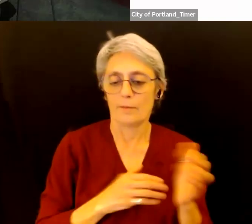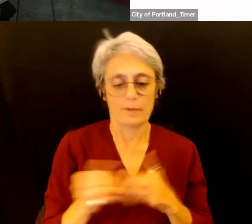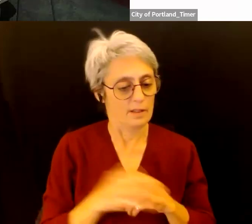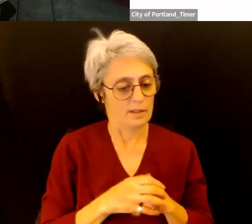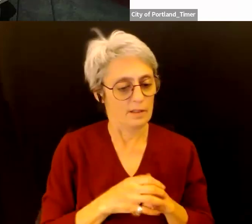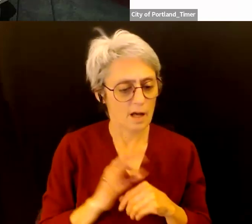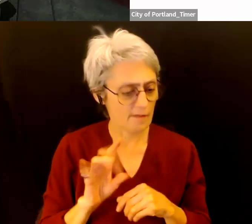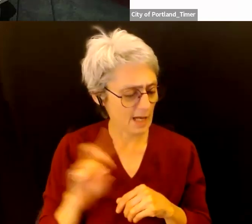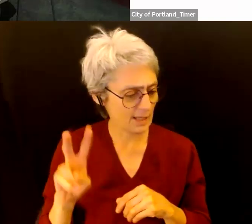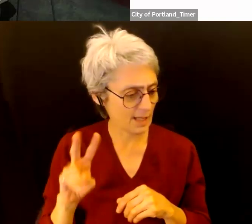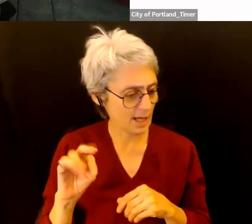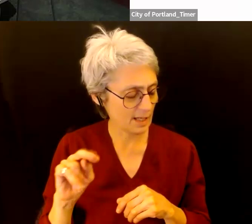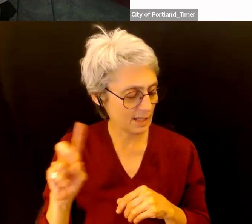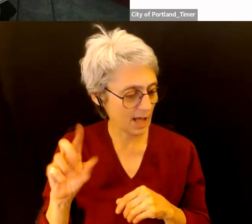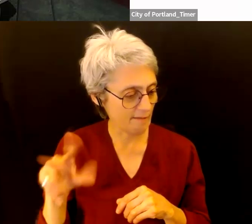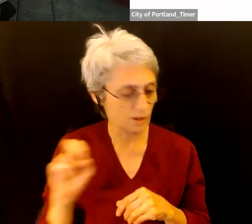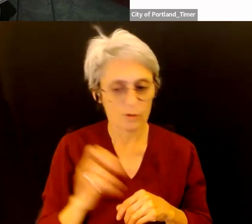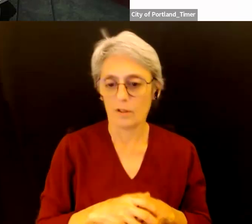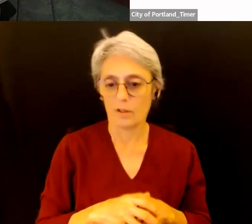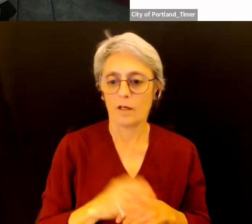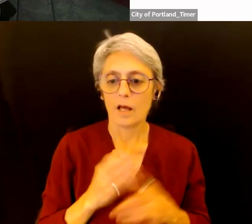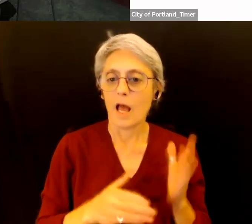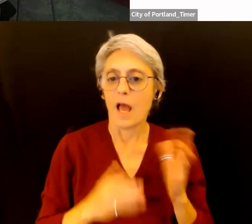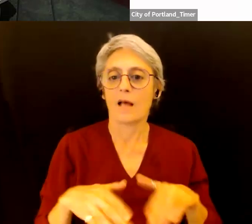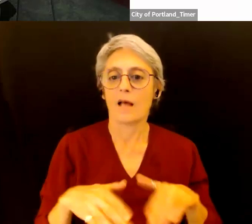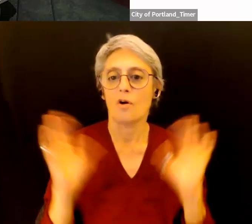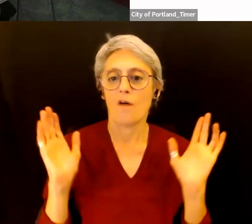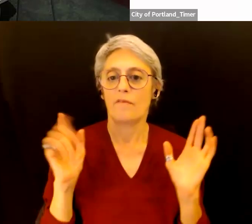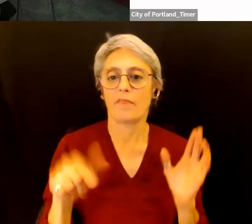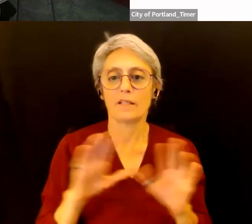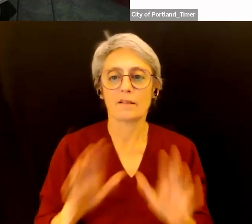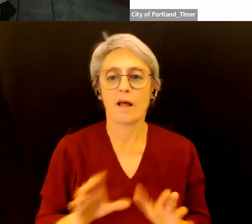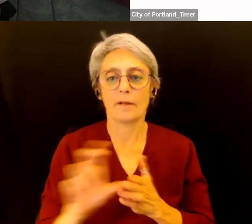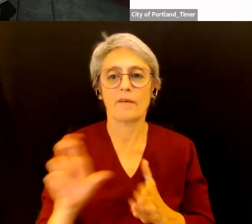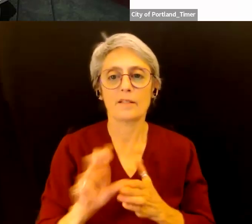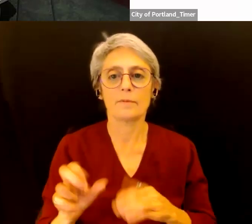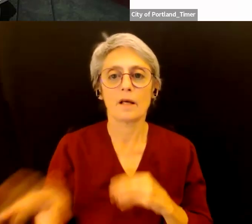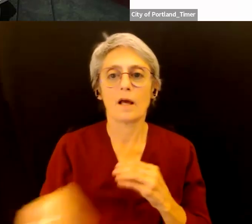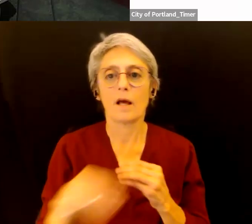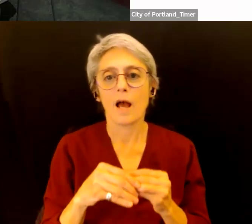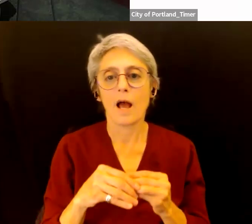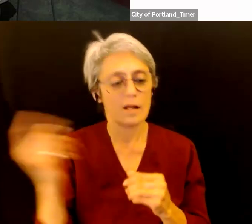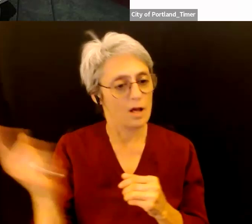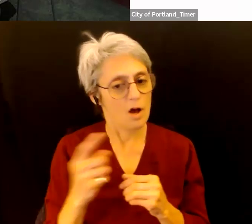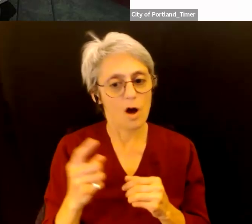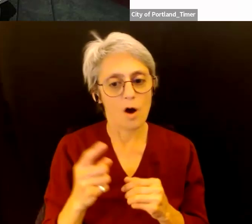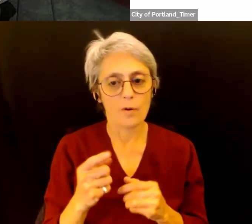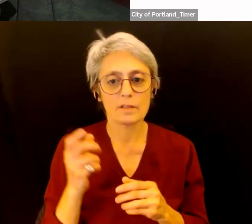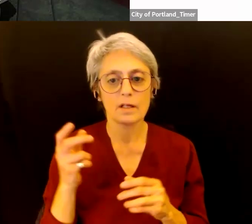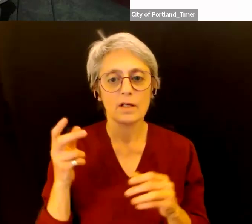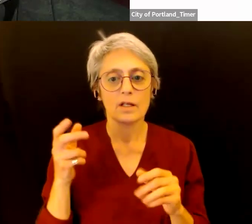Hands off these climate investments. And I'd like to add, always drop from the top.